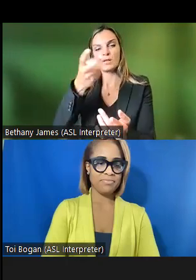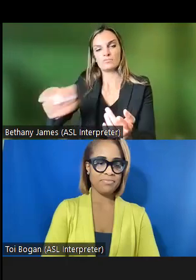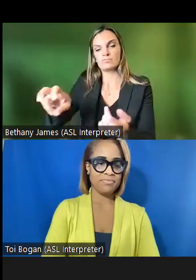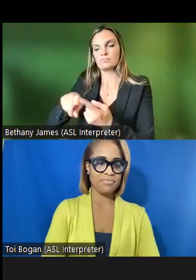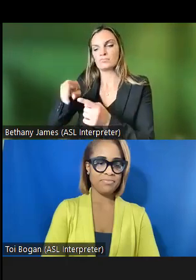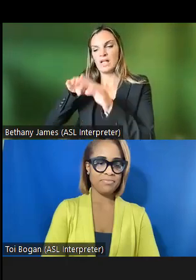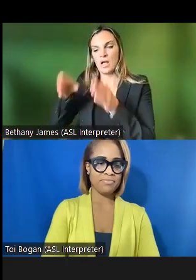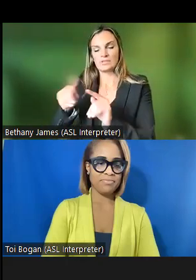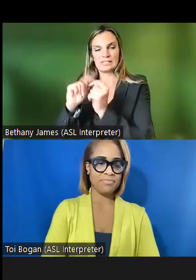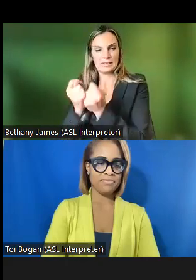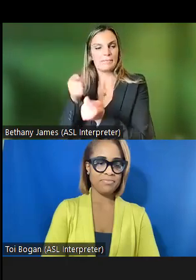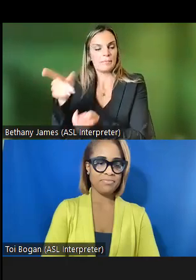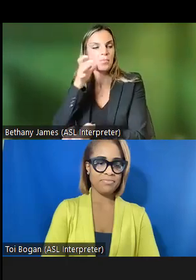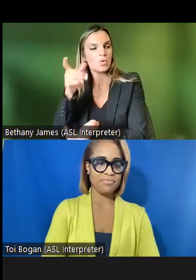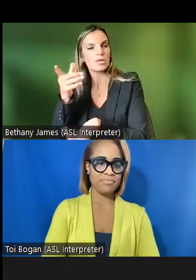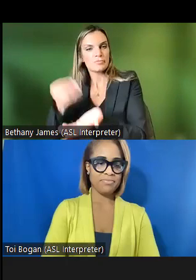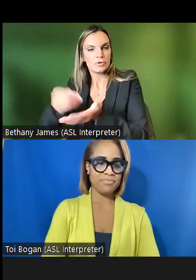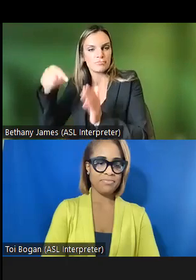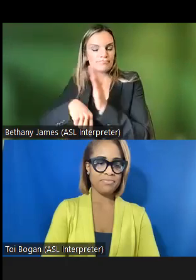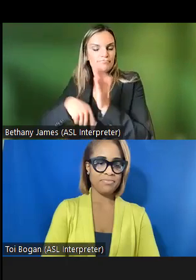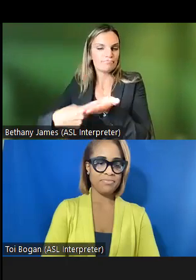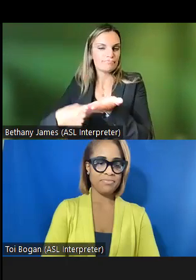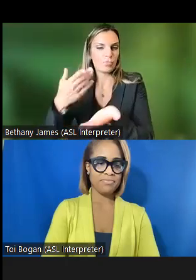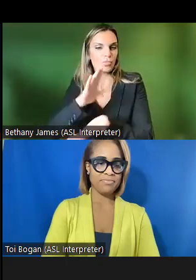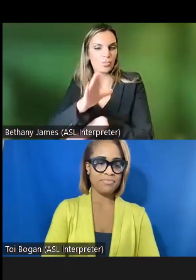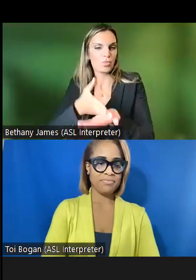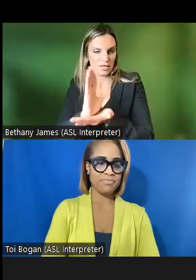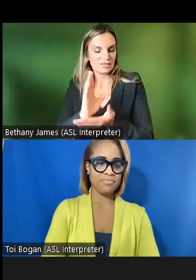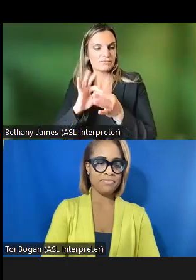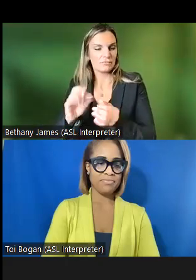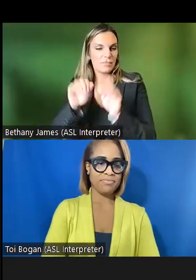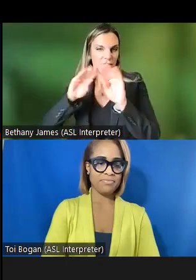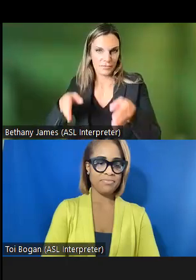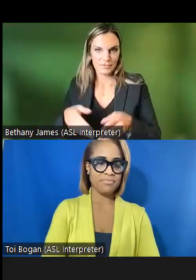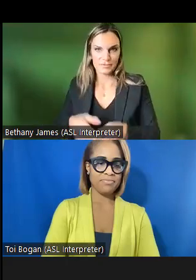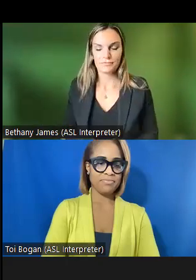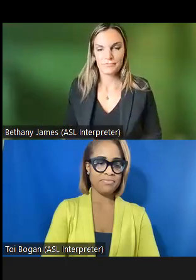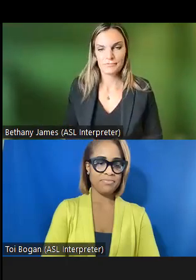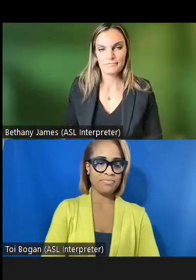accessibility and your rights under the housing under housing.